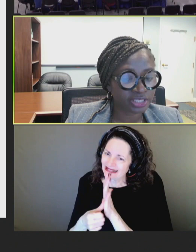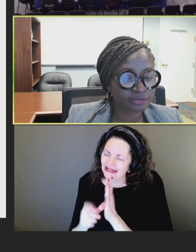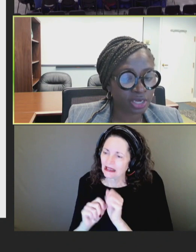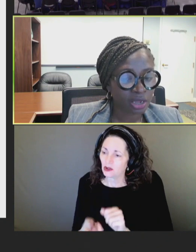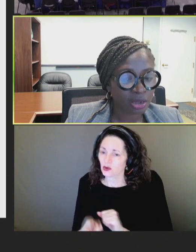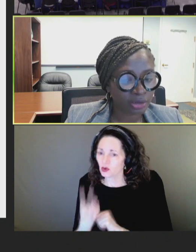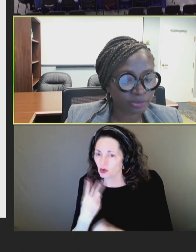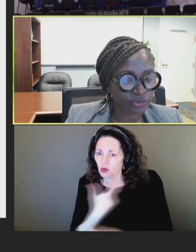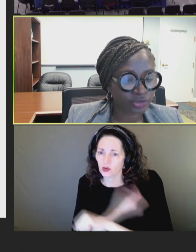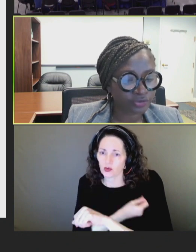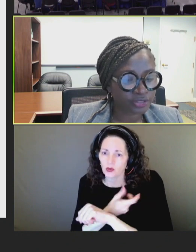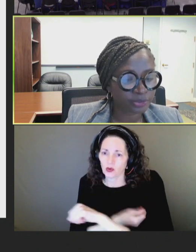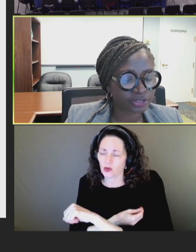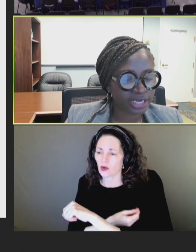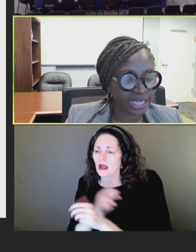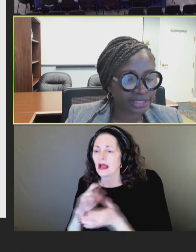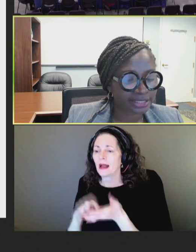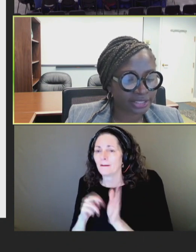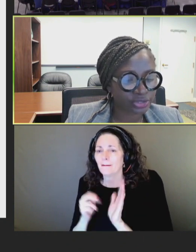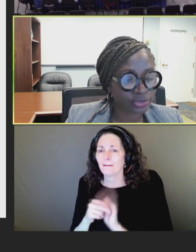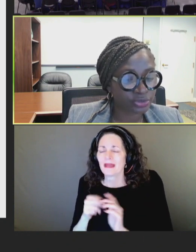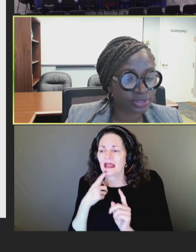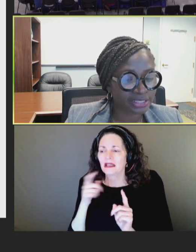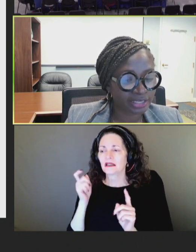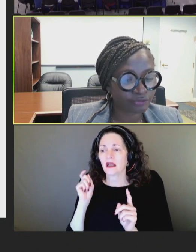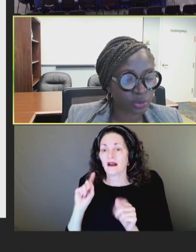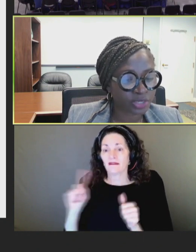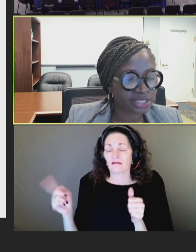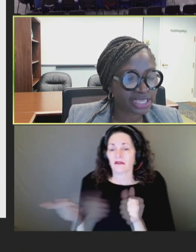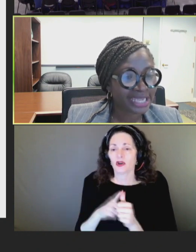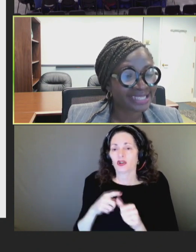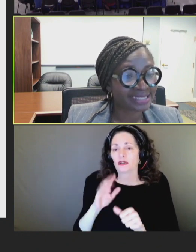received on or before the first birthday, and the second dose no less than four weeks -- is